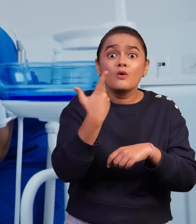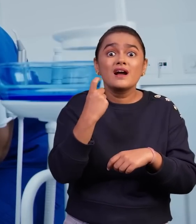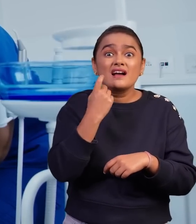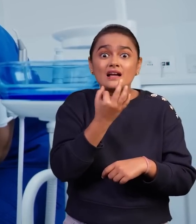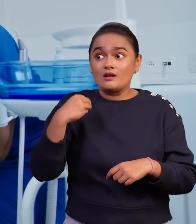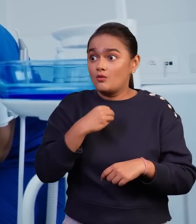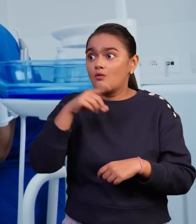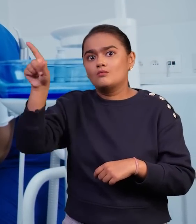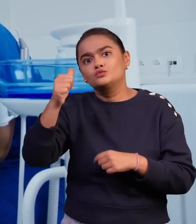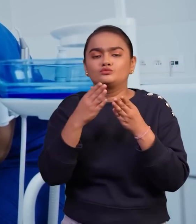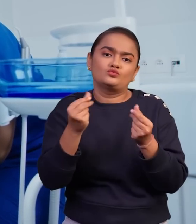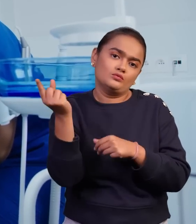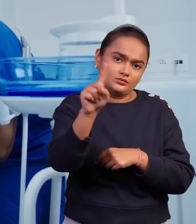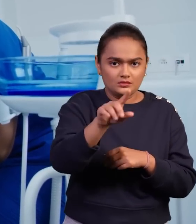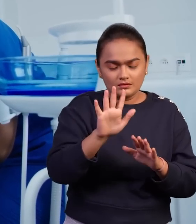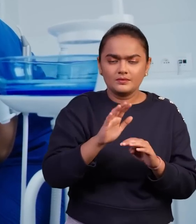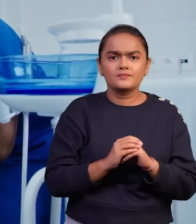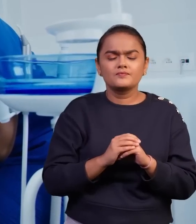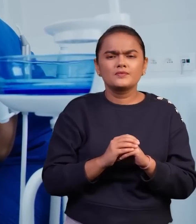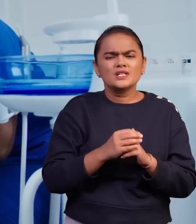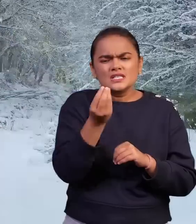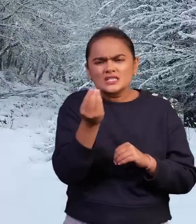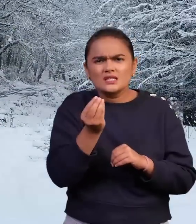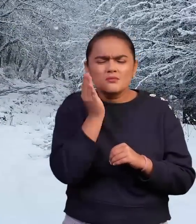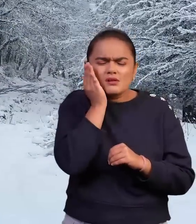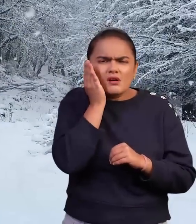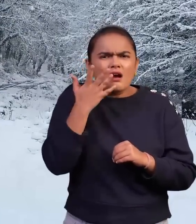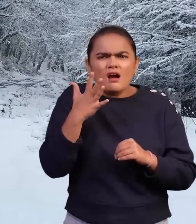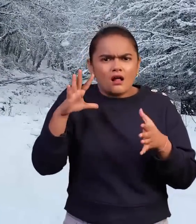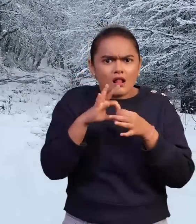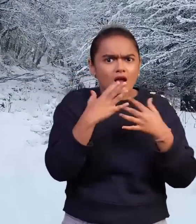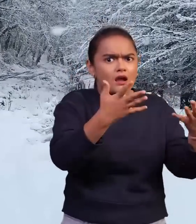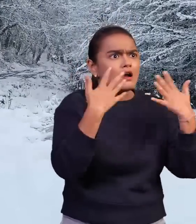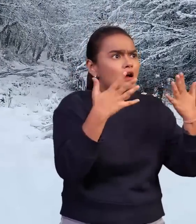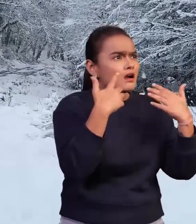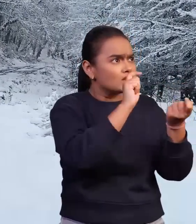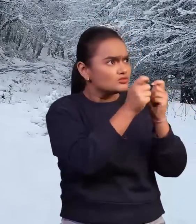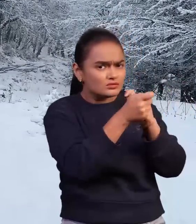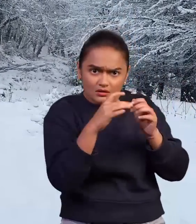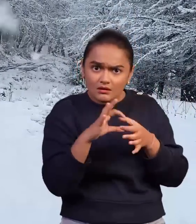which can only be diagnosed and treated by a dentist. Does sensitivity change with the seasons?